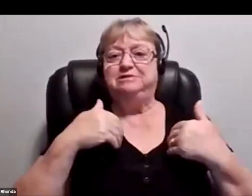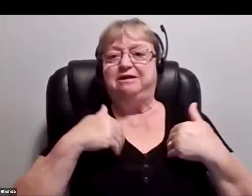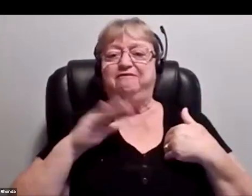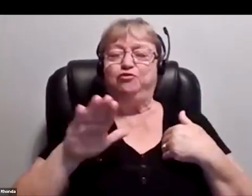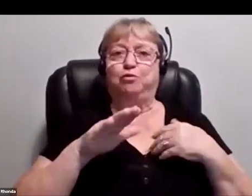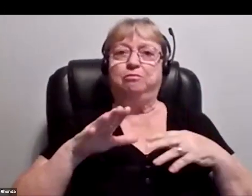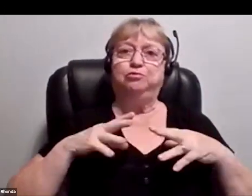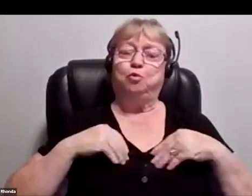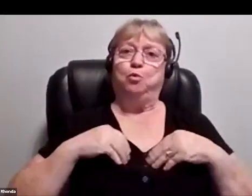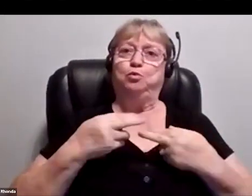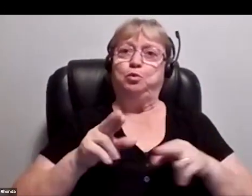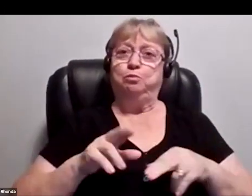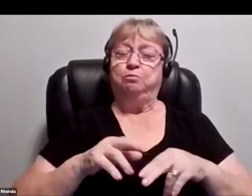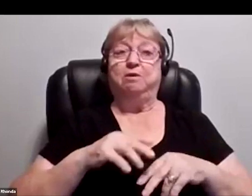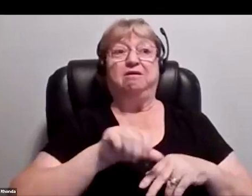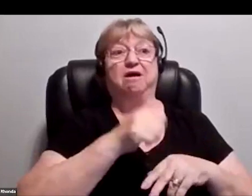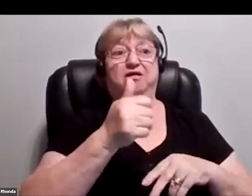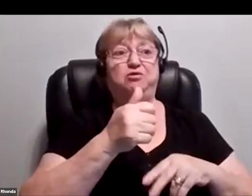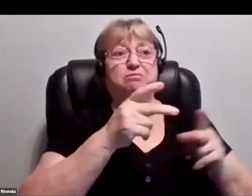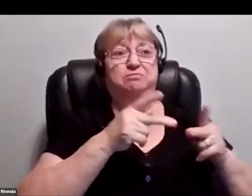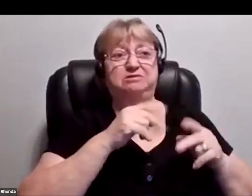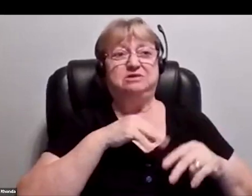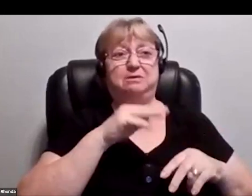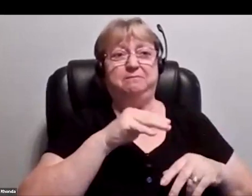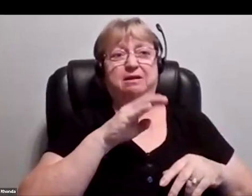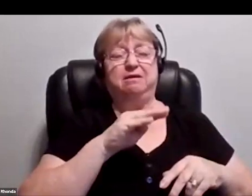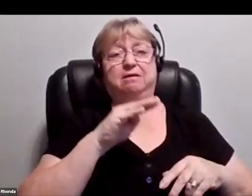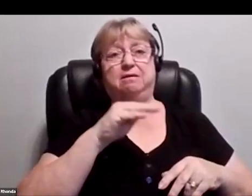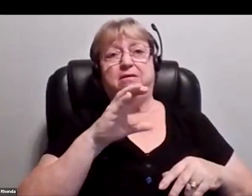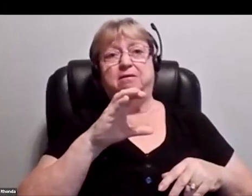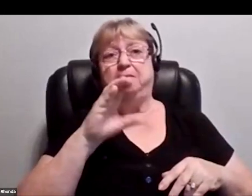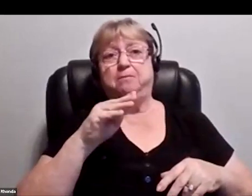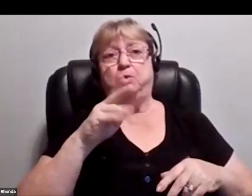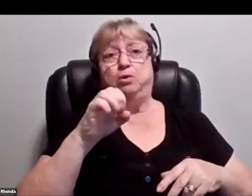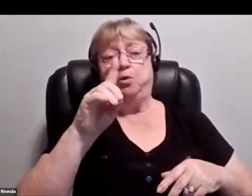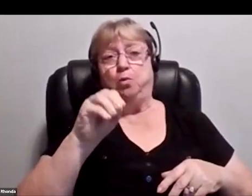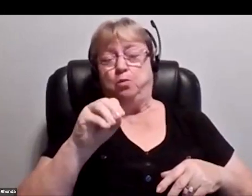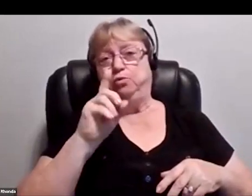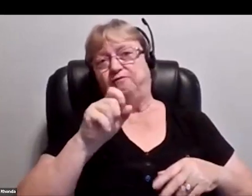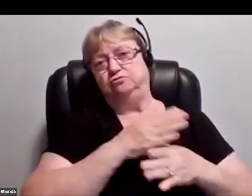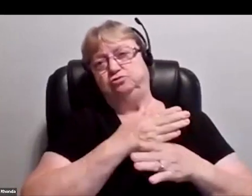Other stations like McMurdo, you tend to have to share with at least one other person.